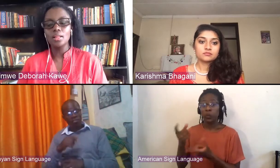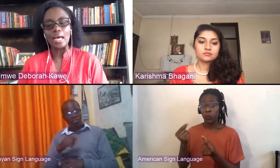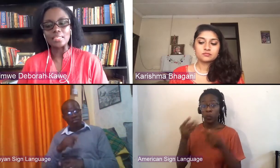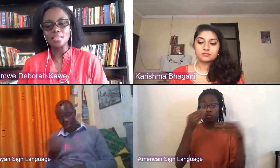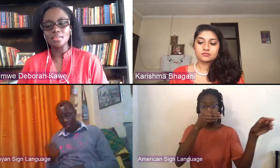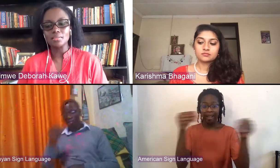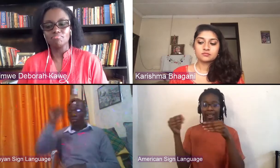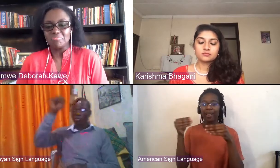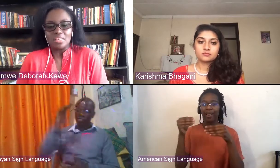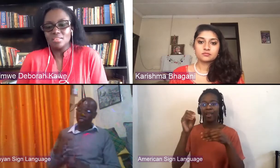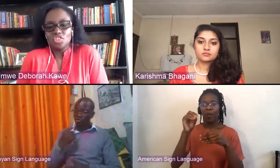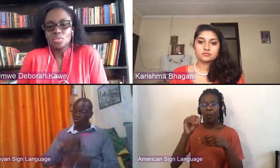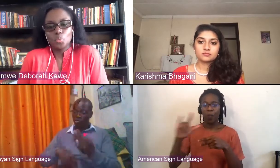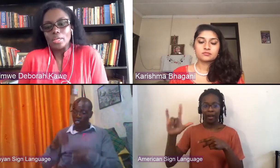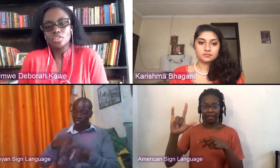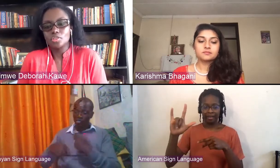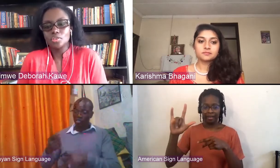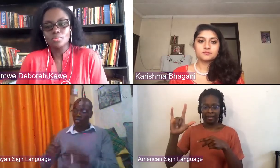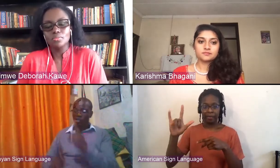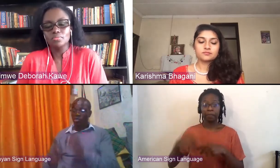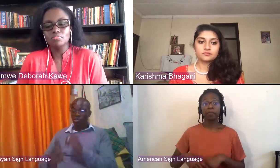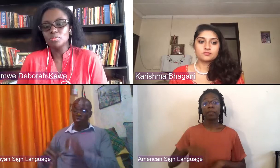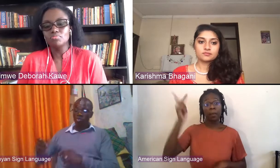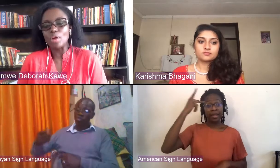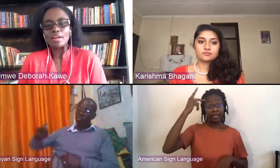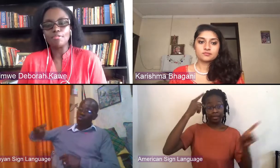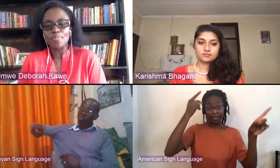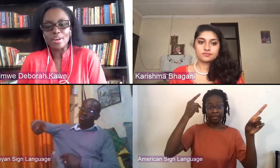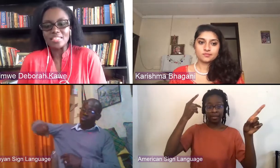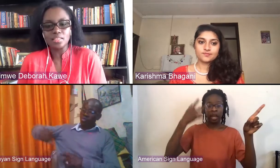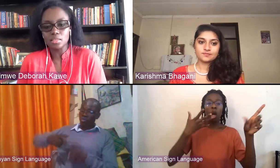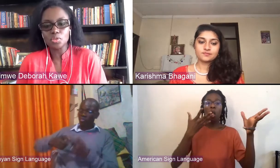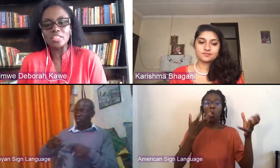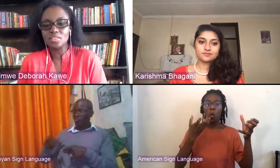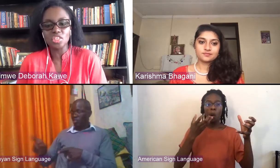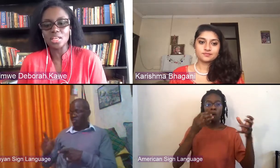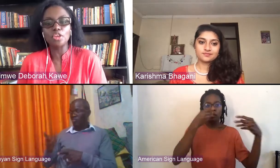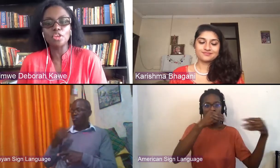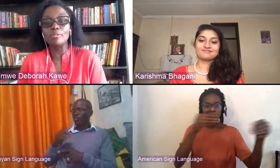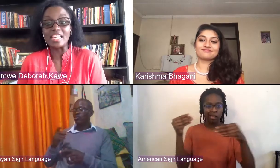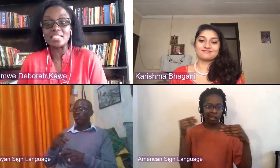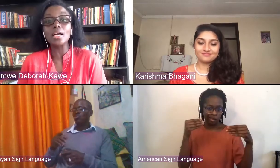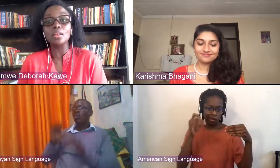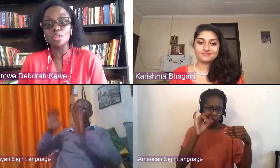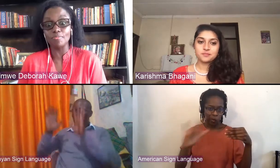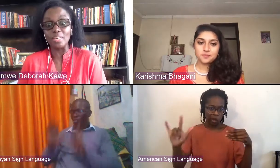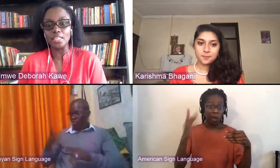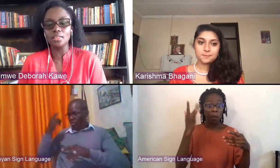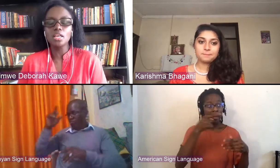that he just wants to run for presidency. So he's just accumulating a lot of money